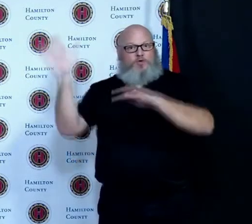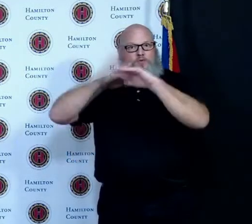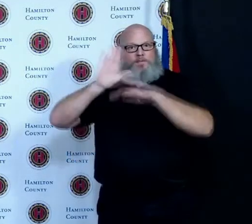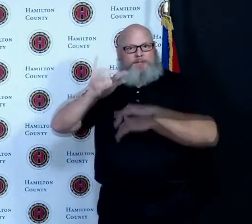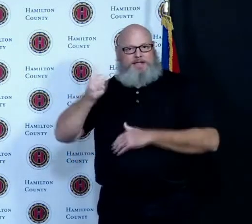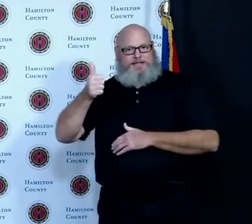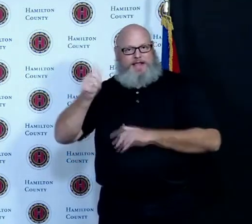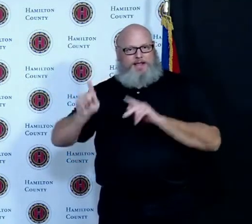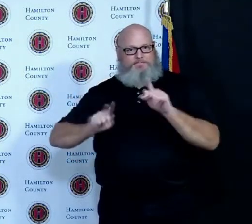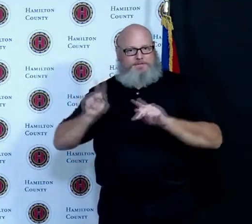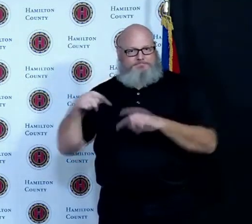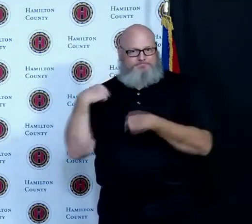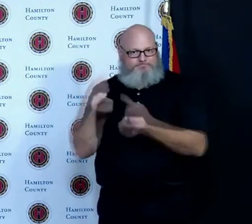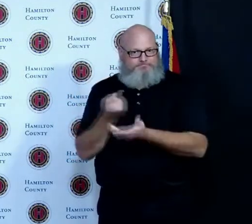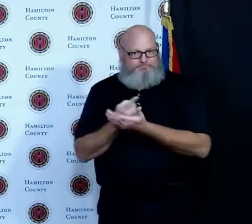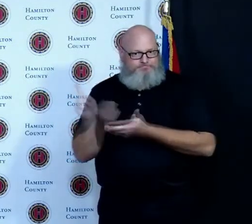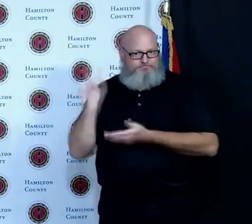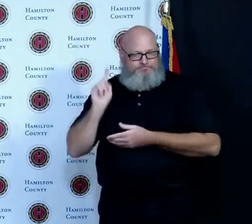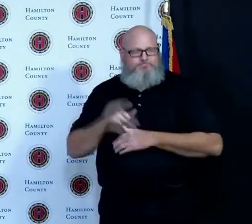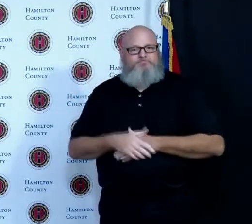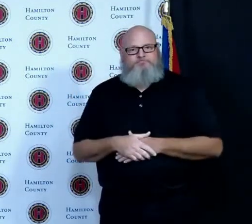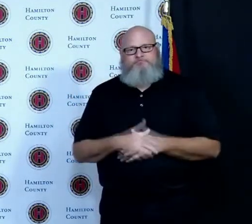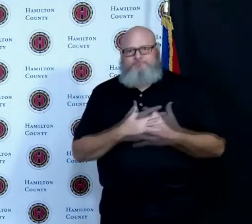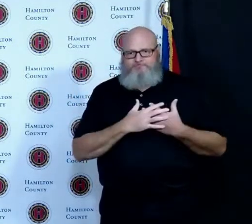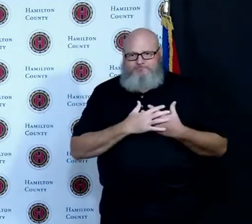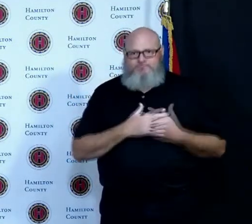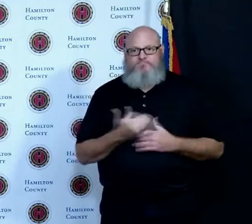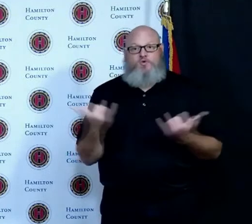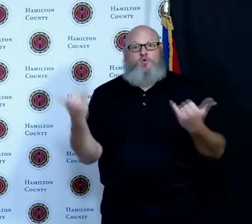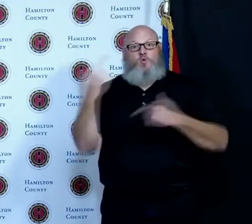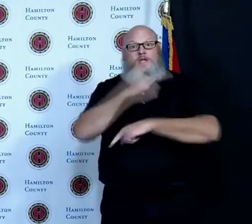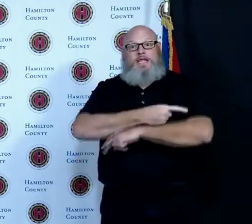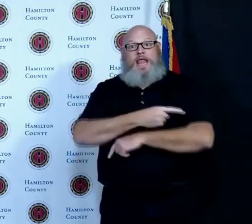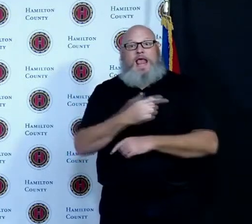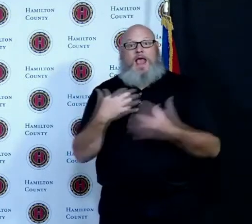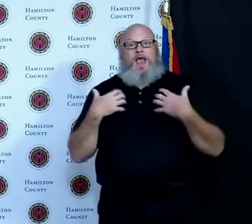so today we've got Commissioner Greg Kesterman with us Hamilton County Health Commissioner